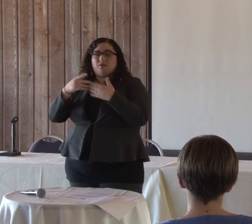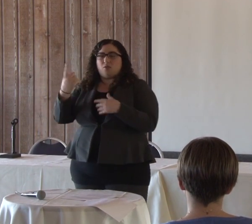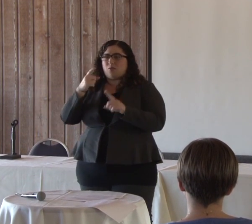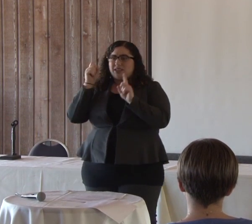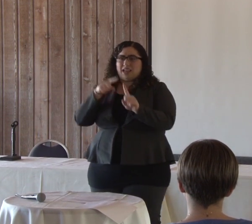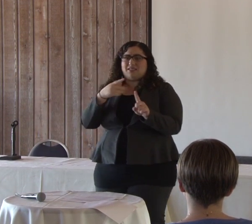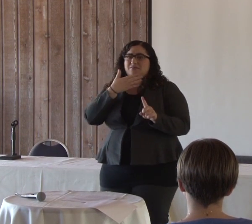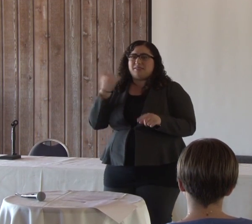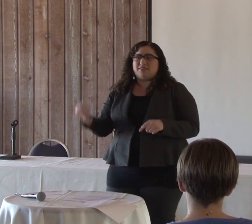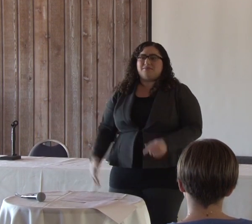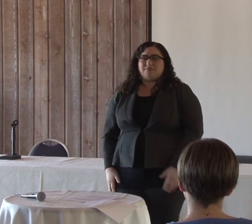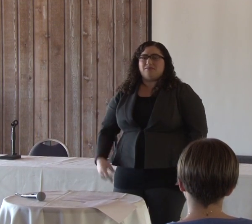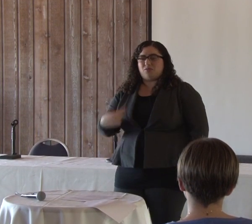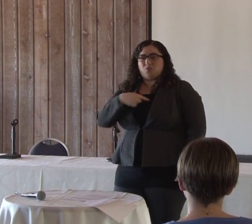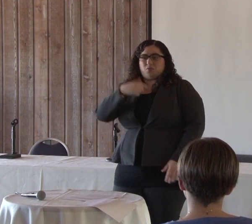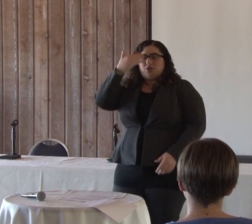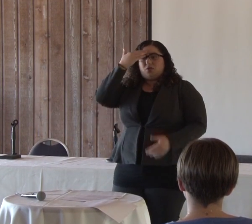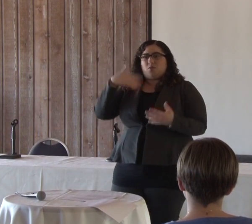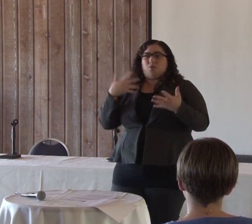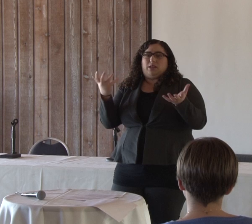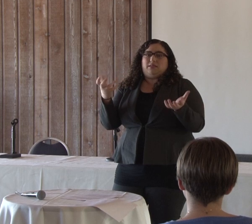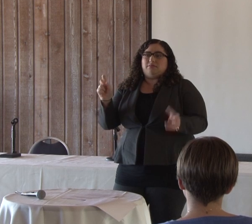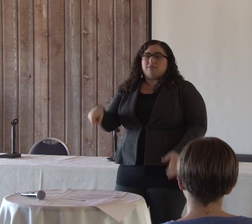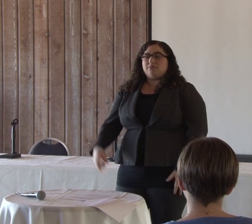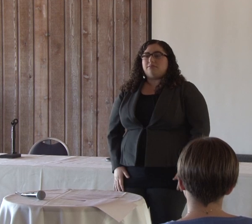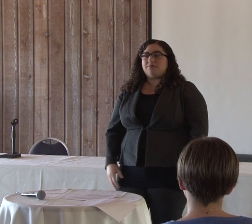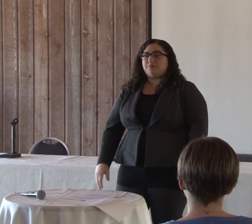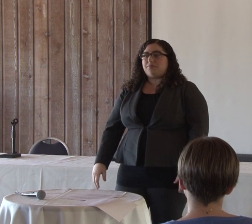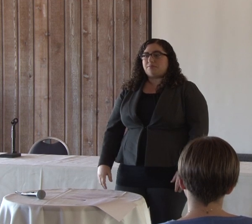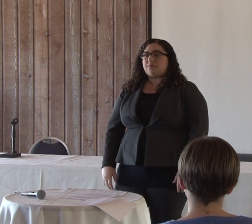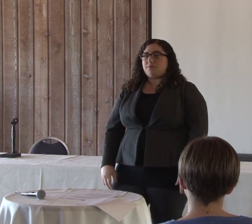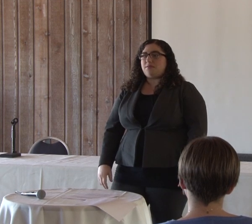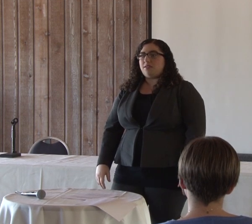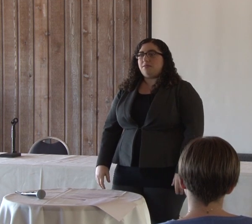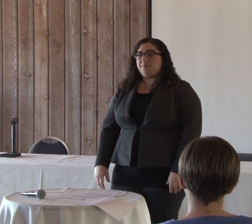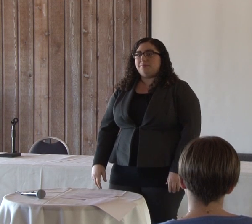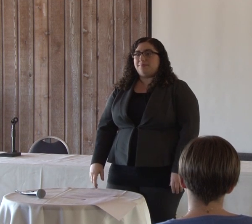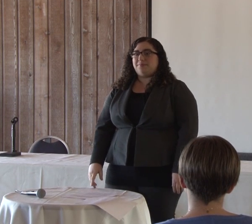Is true in the doctor's office or in a senior citizen home or in a classroom setting.